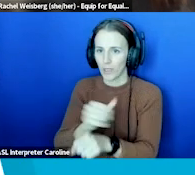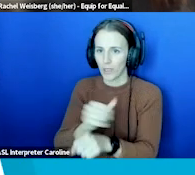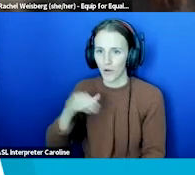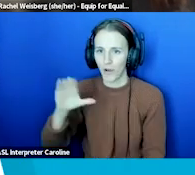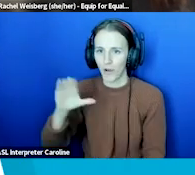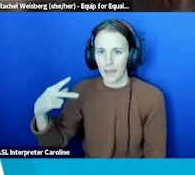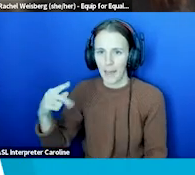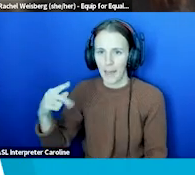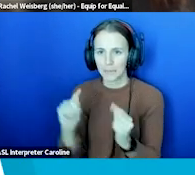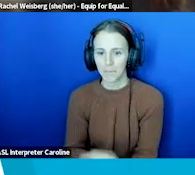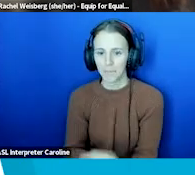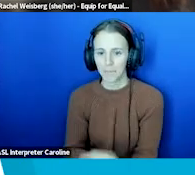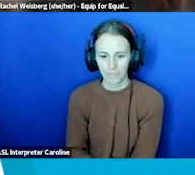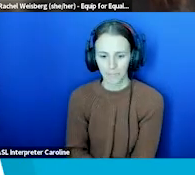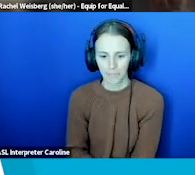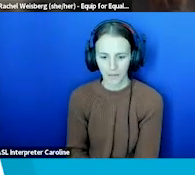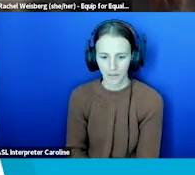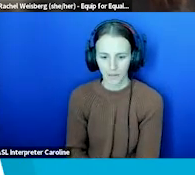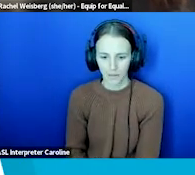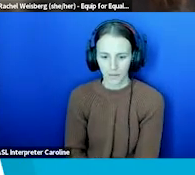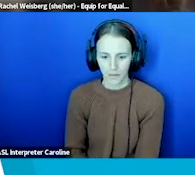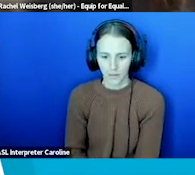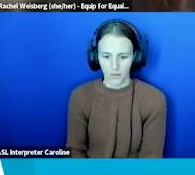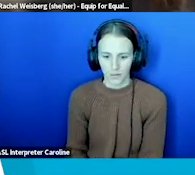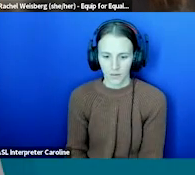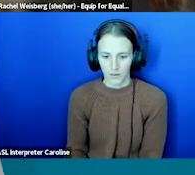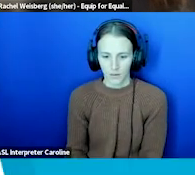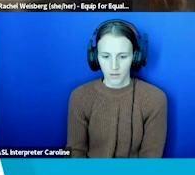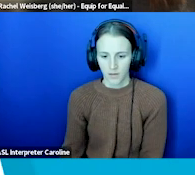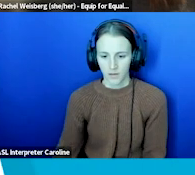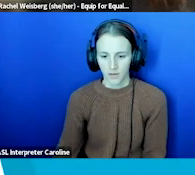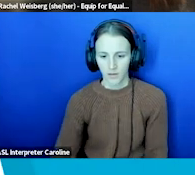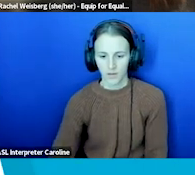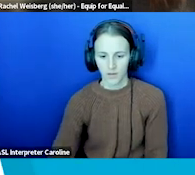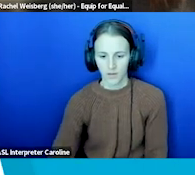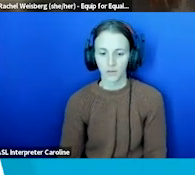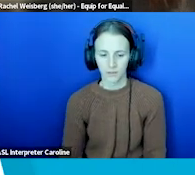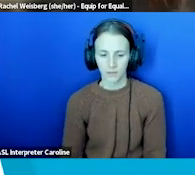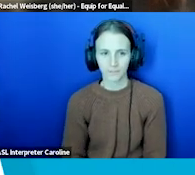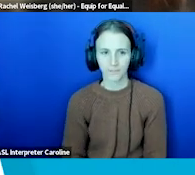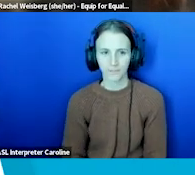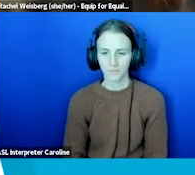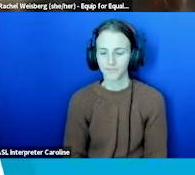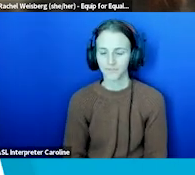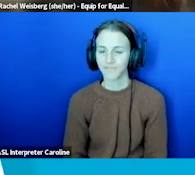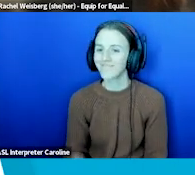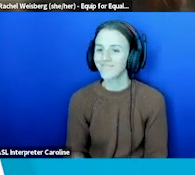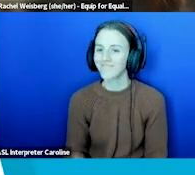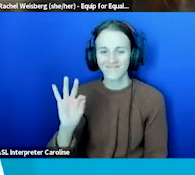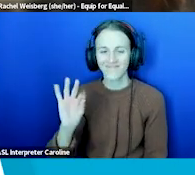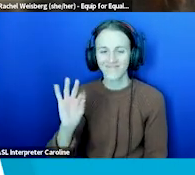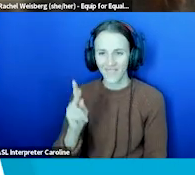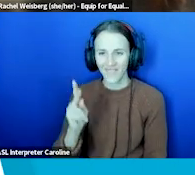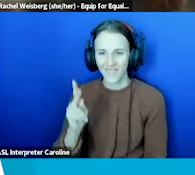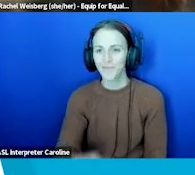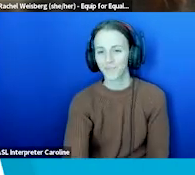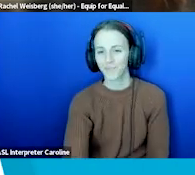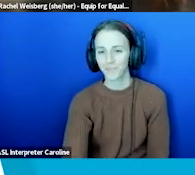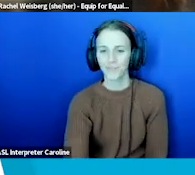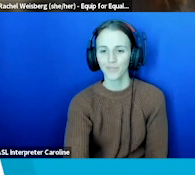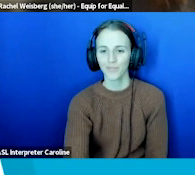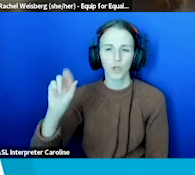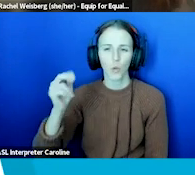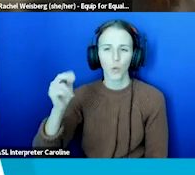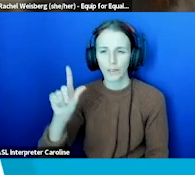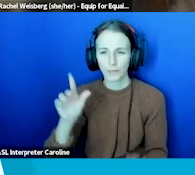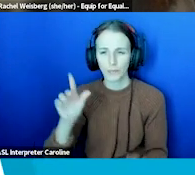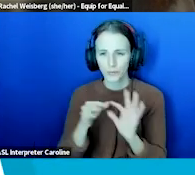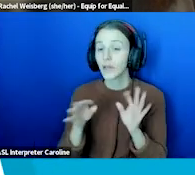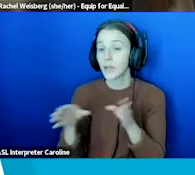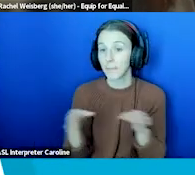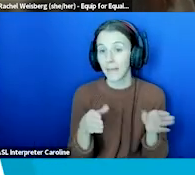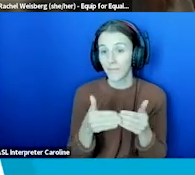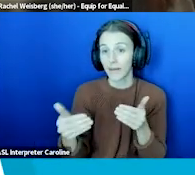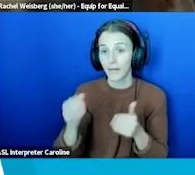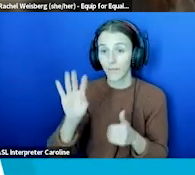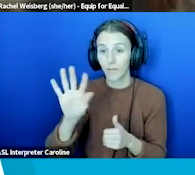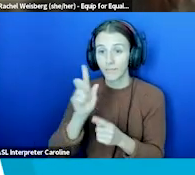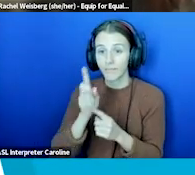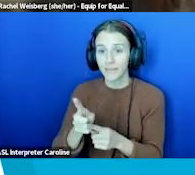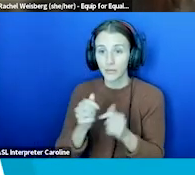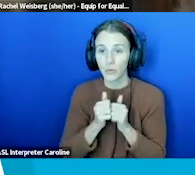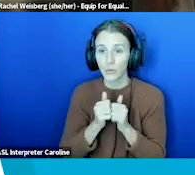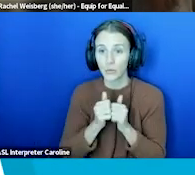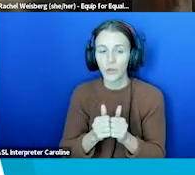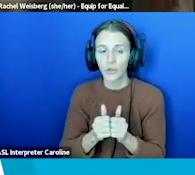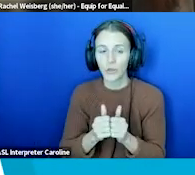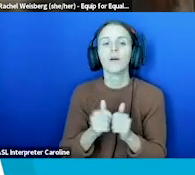ON TO THE NEXT STEPS. AND I'M EXCITED TO CONTINUE THE WORK WITH THE CAP TEAM.